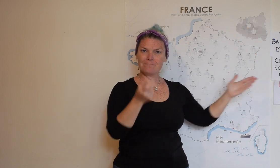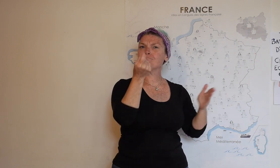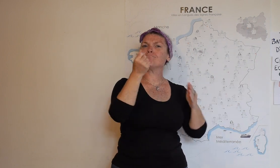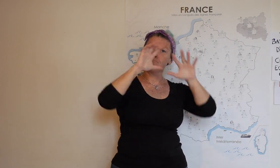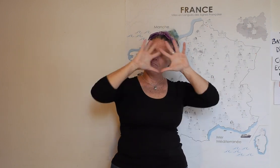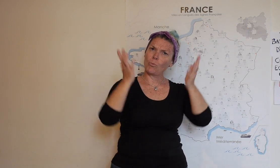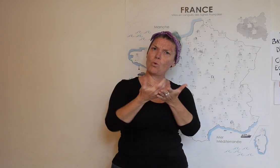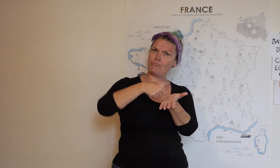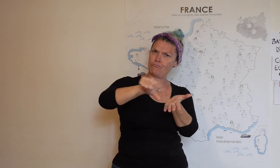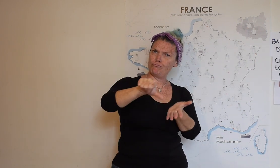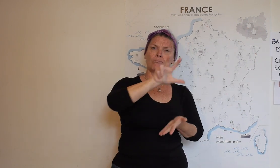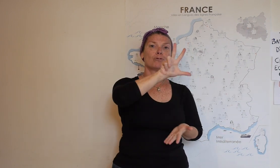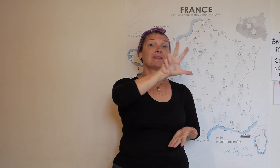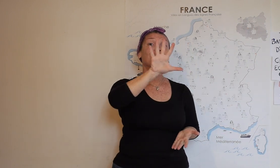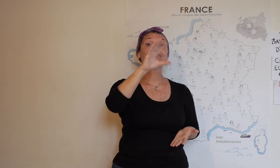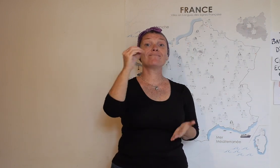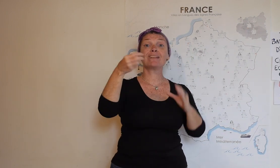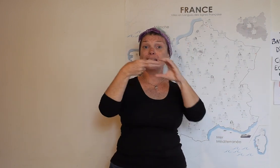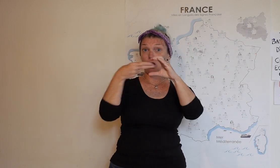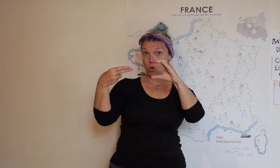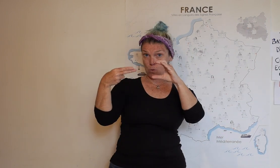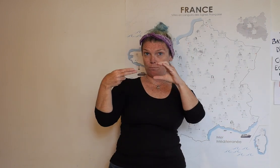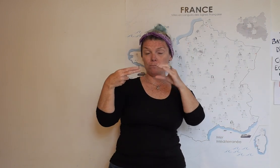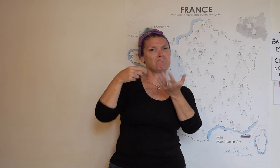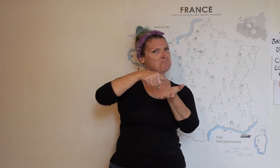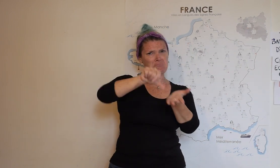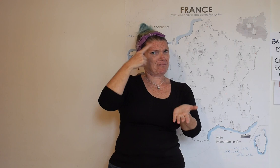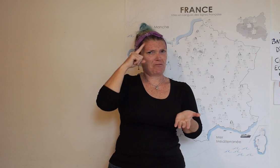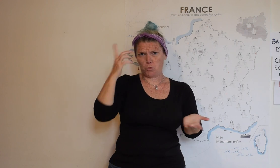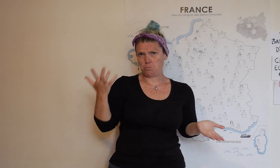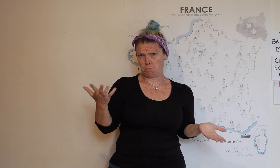Price ? 350€ : for shared accommodation in a yurt, all meals for one week and all activities